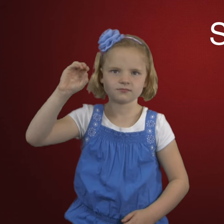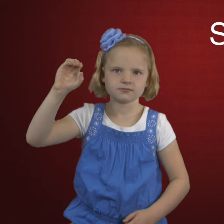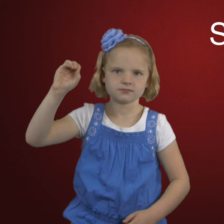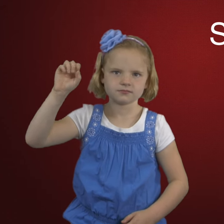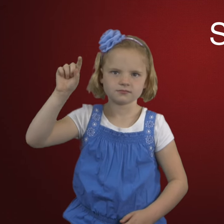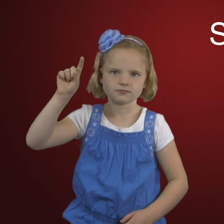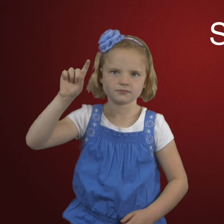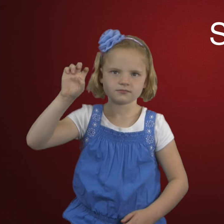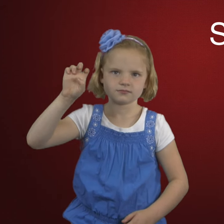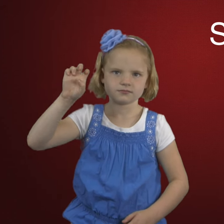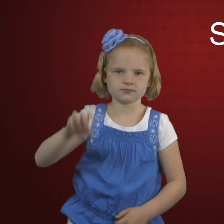snooze